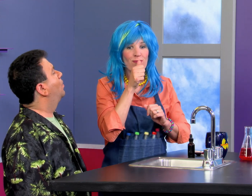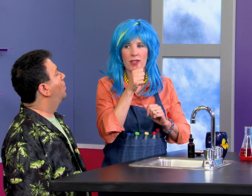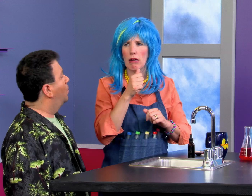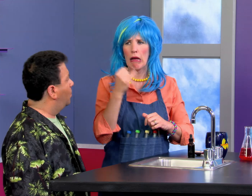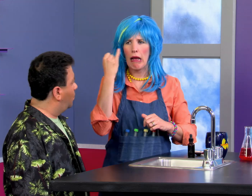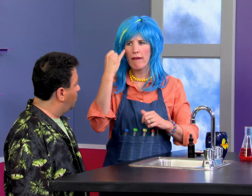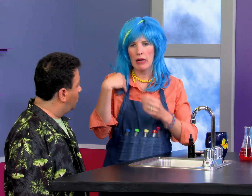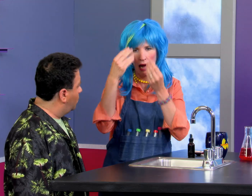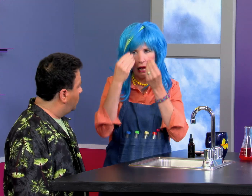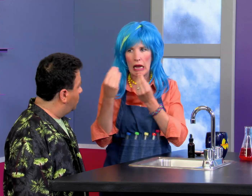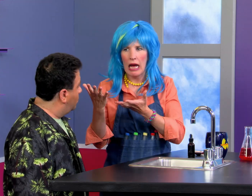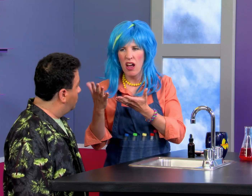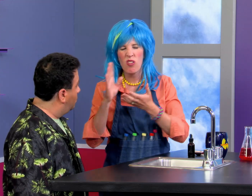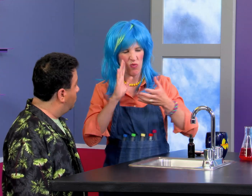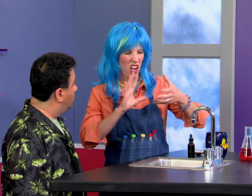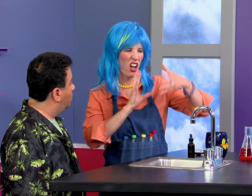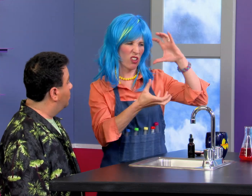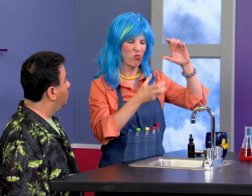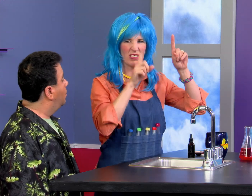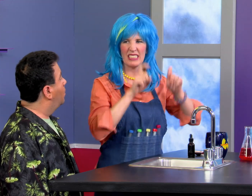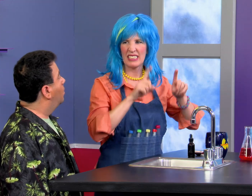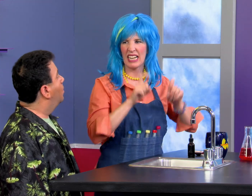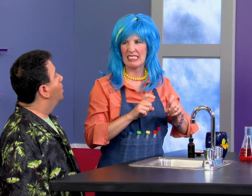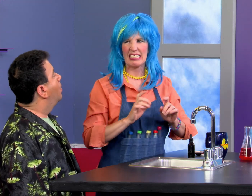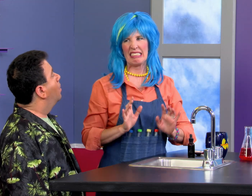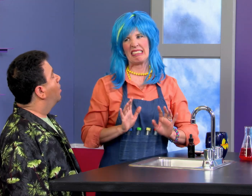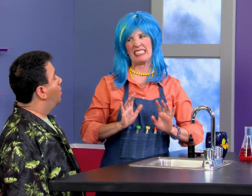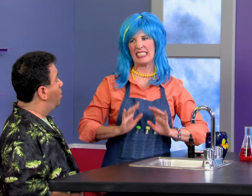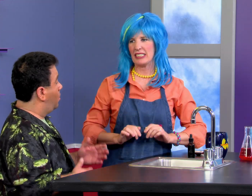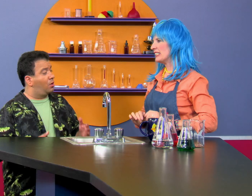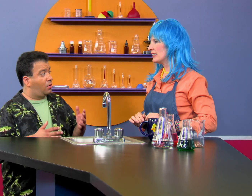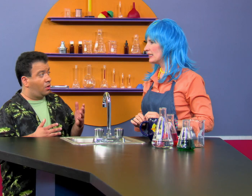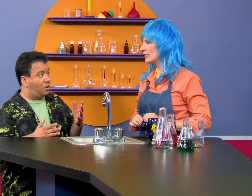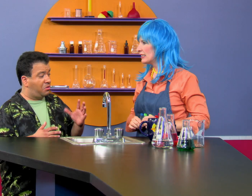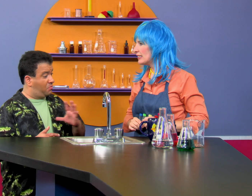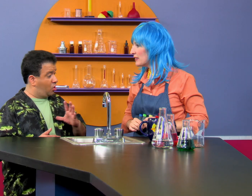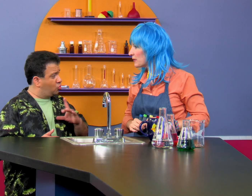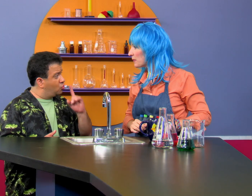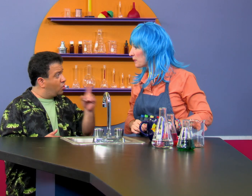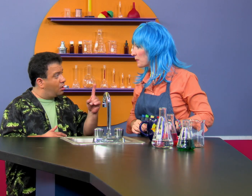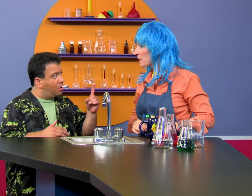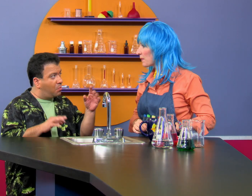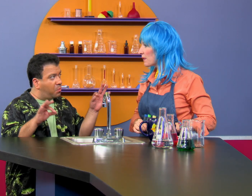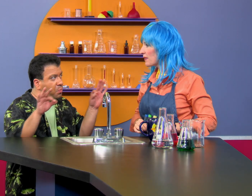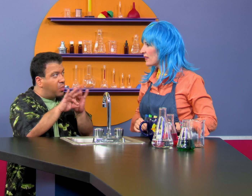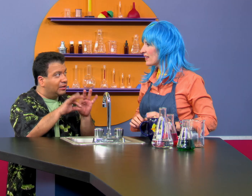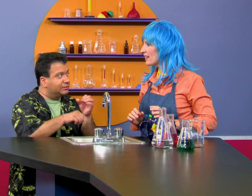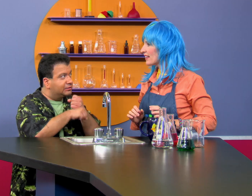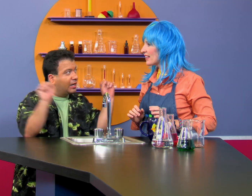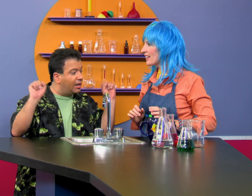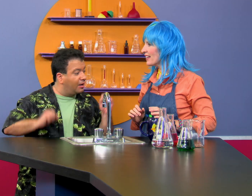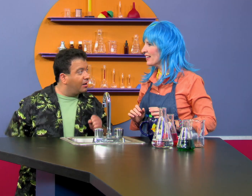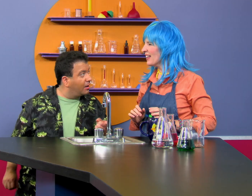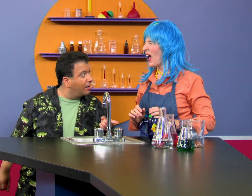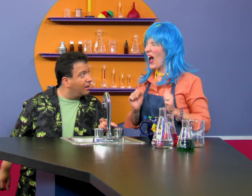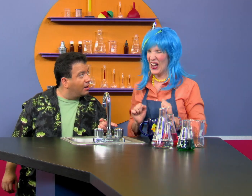IF I TELL YOU ANY MORE, IT WILL RUIN THE TEST. SURE. OKAY, AS LONG AS IT'S SAFE.